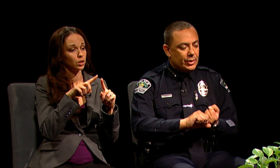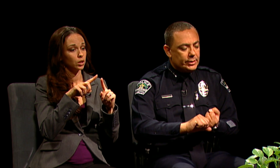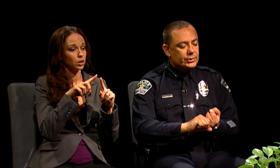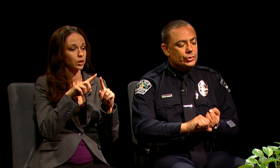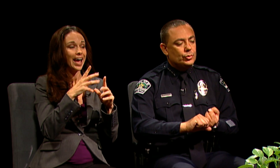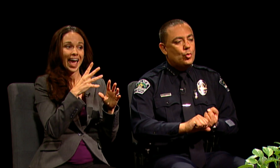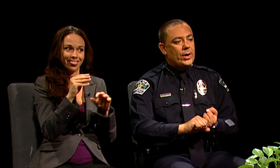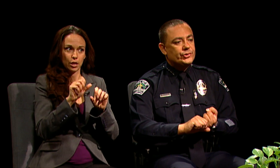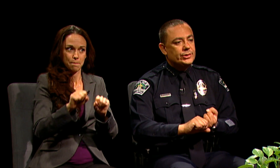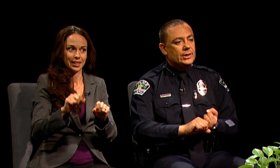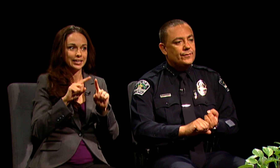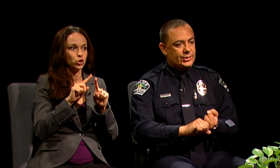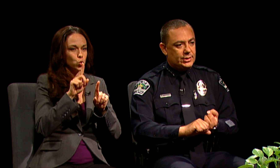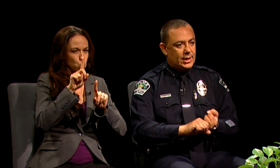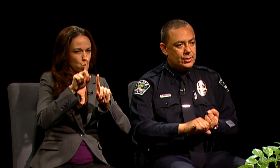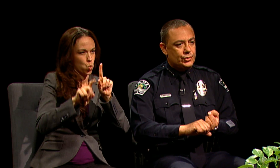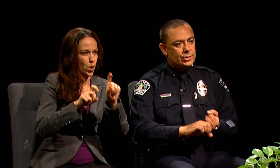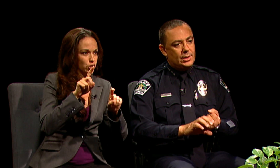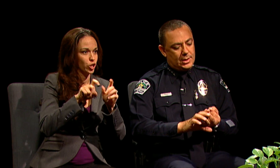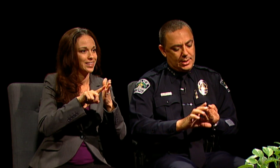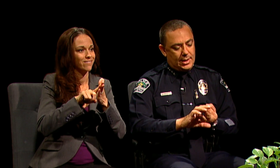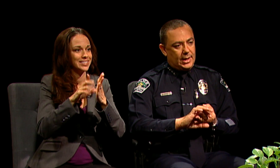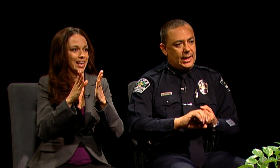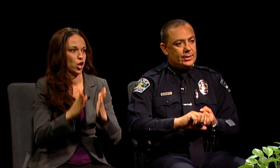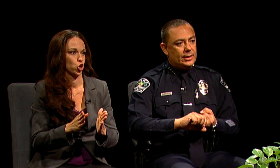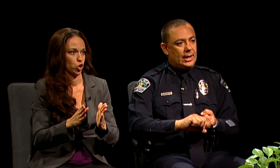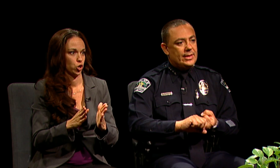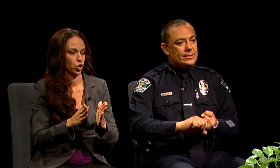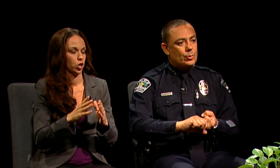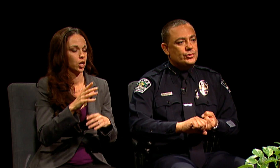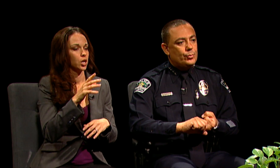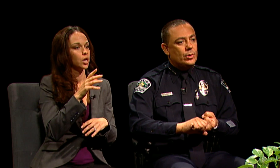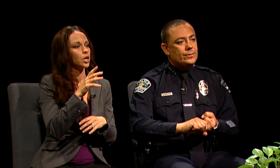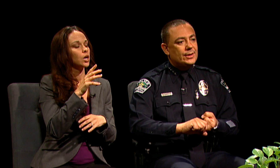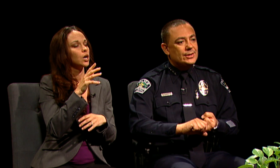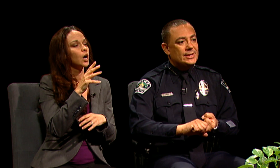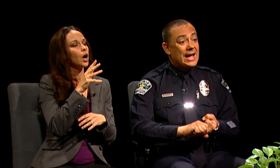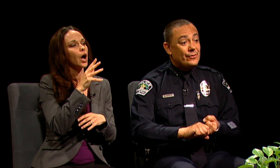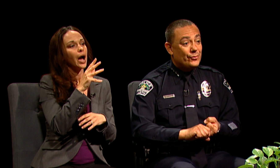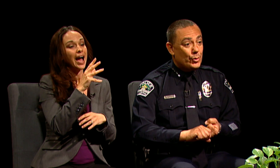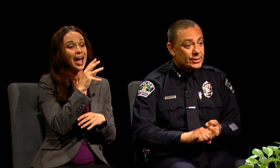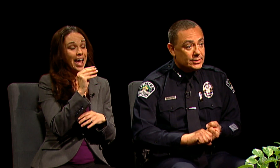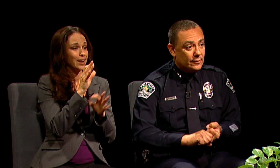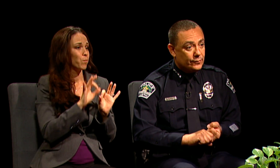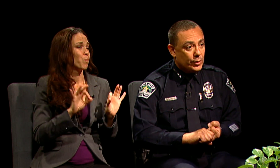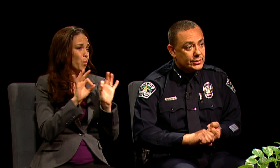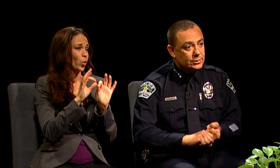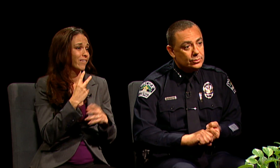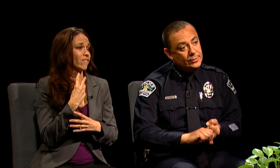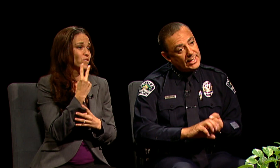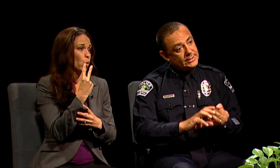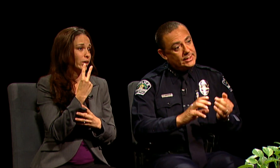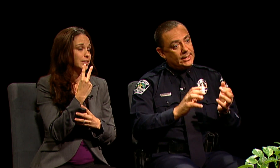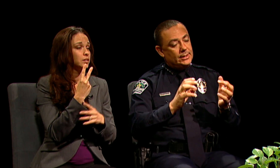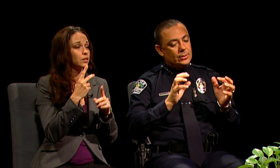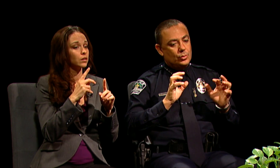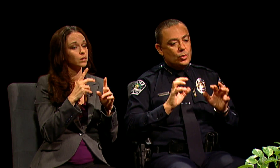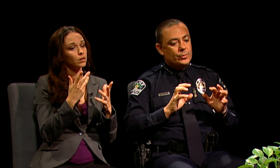AND THE ABILITY TO QUESTION THE INVESTIGATORS. AND I THINK THE MOST IMPORTANT THING IS THAT THEY HAVE A VOICE, A VOICE TO AS A GROUP